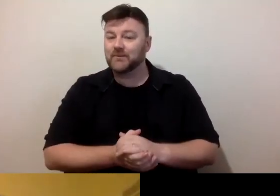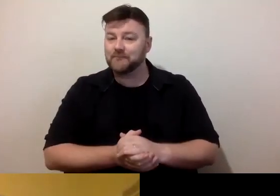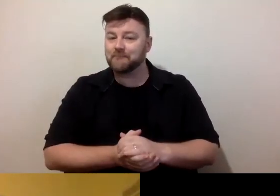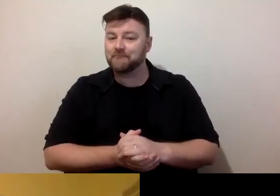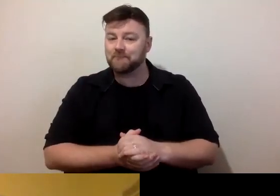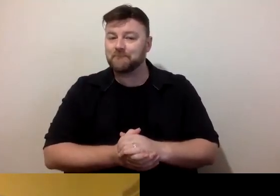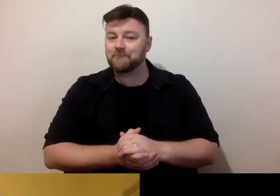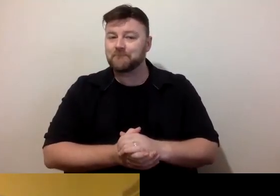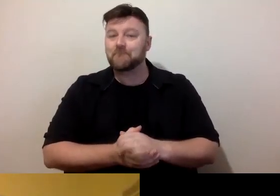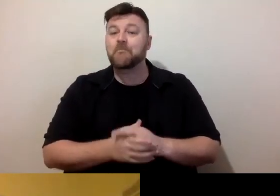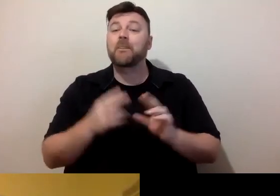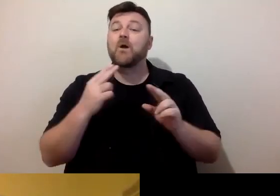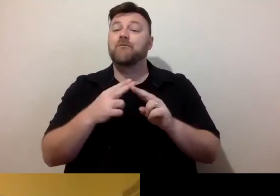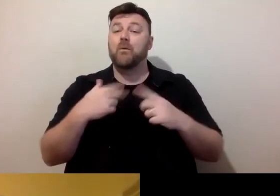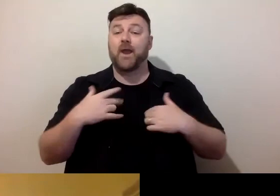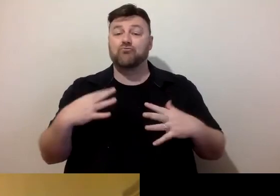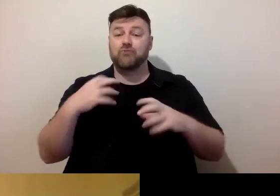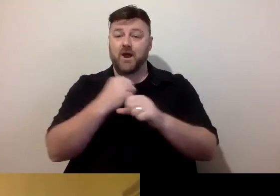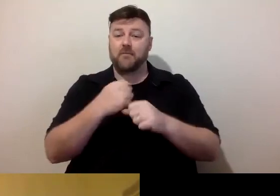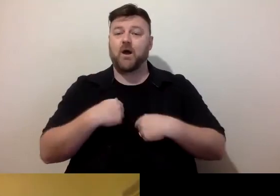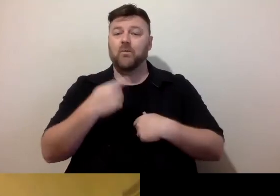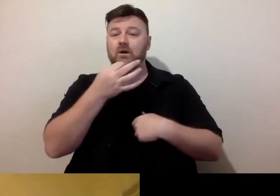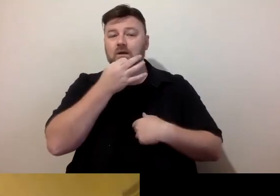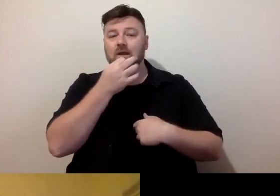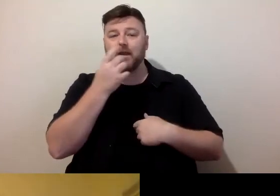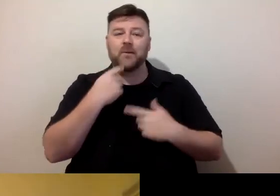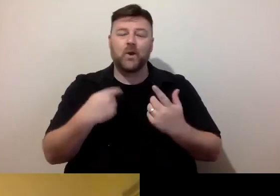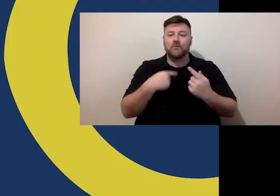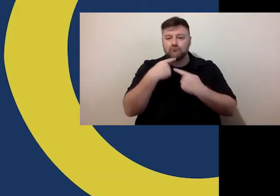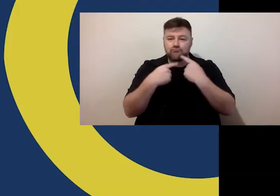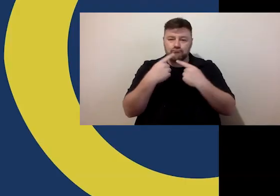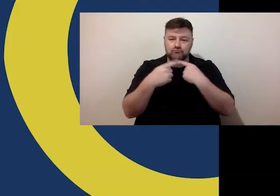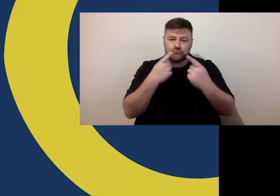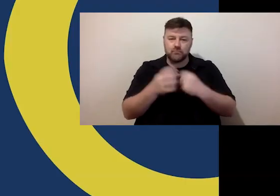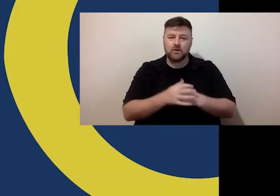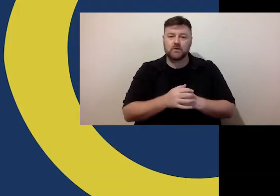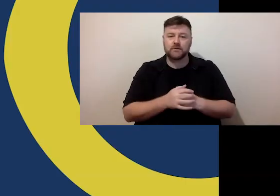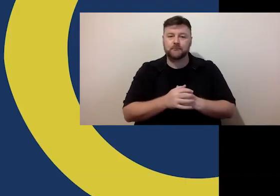finish up, I'm just going to do a quick bit of housekeeping. We have